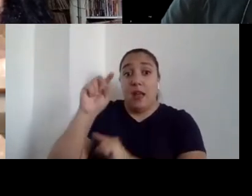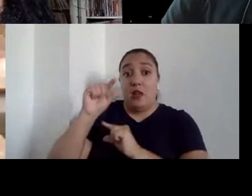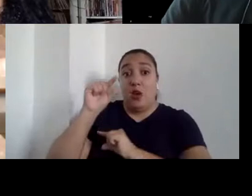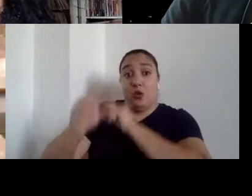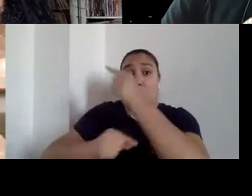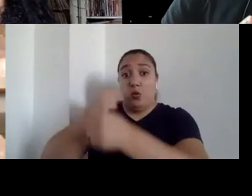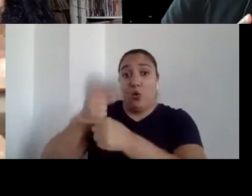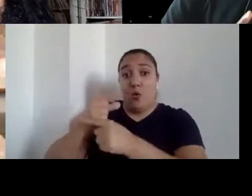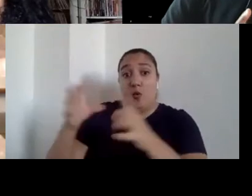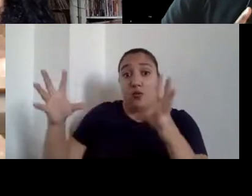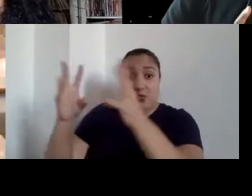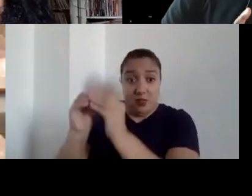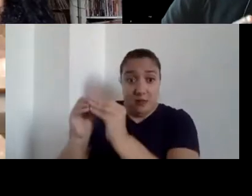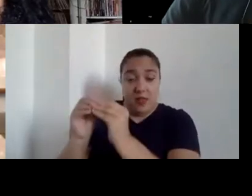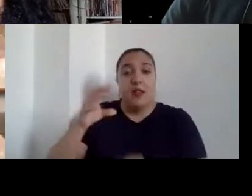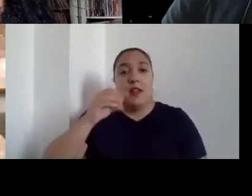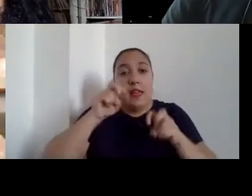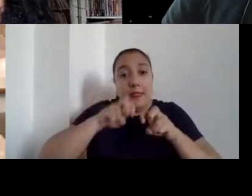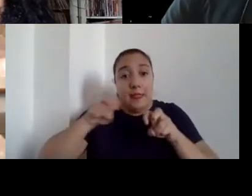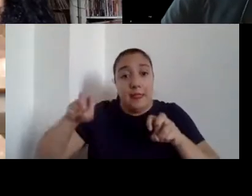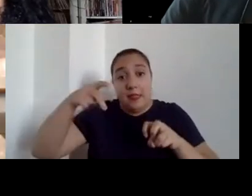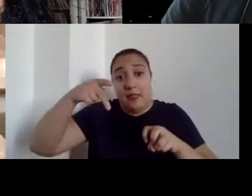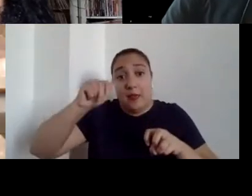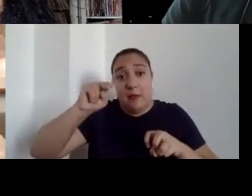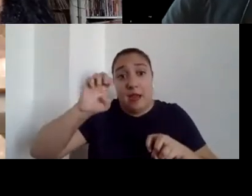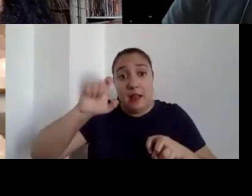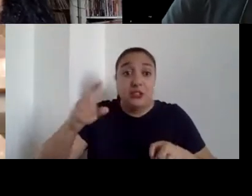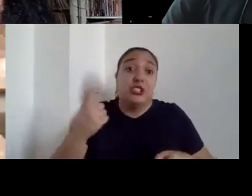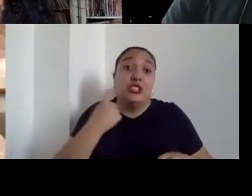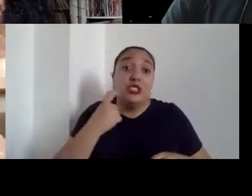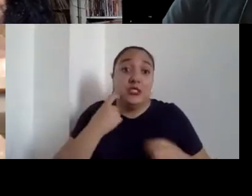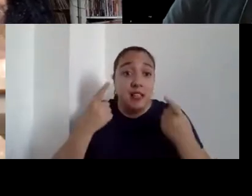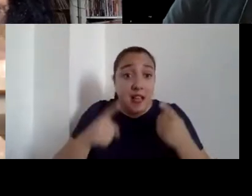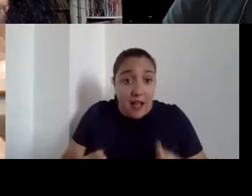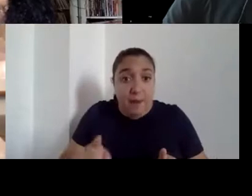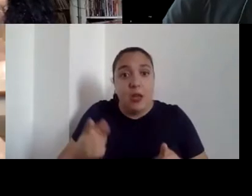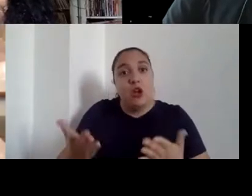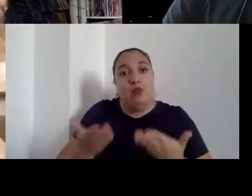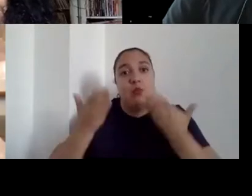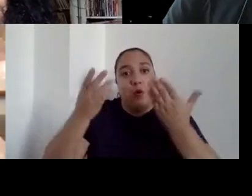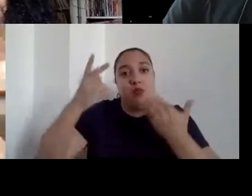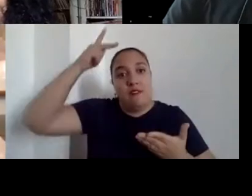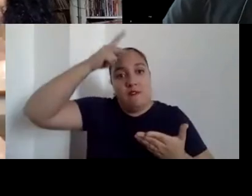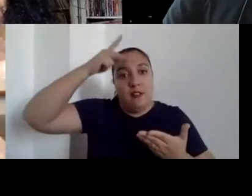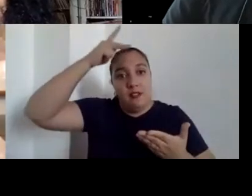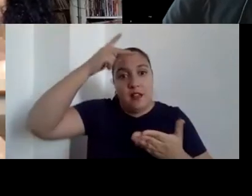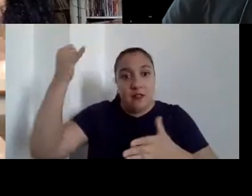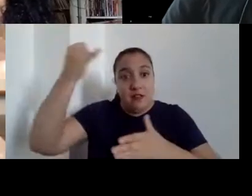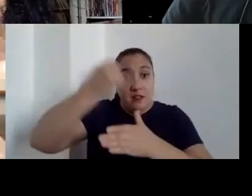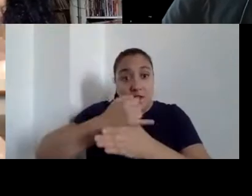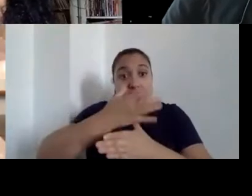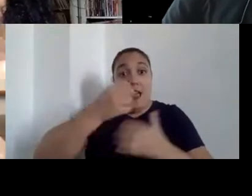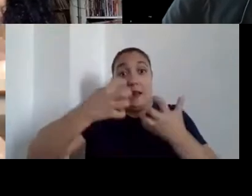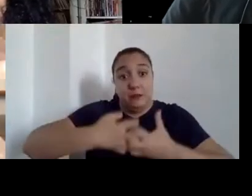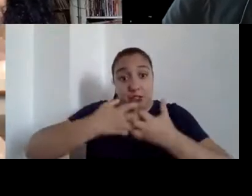and the panel proposed a philosophical intervention in machine learning and artificial intelligence